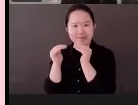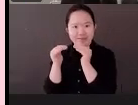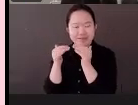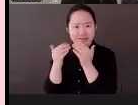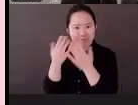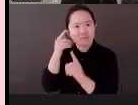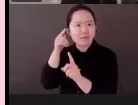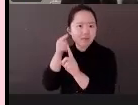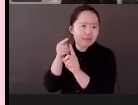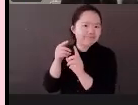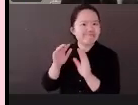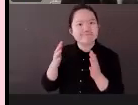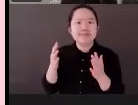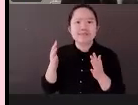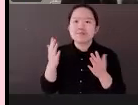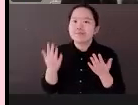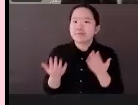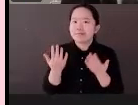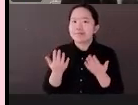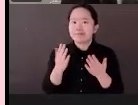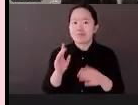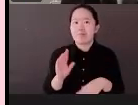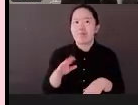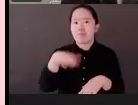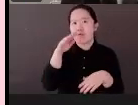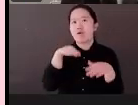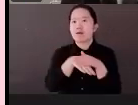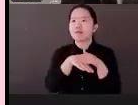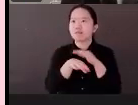There is always this sort of "depending on".